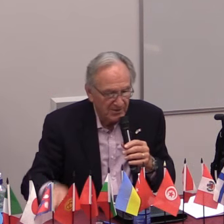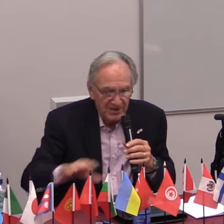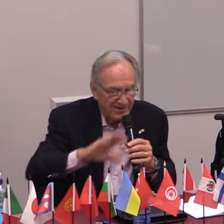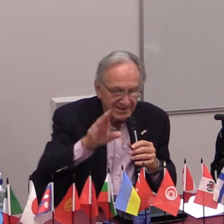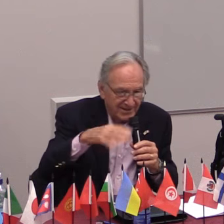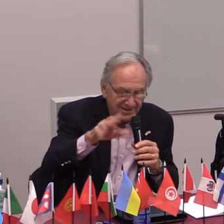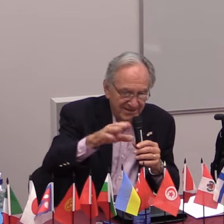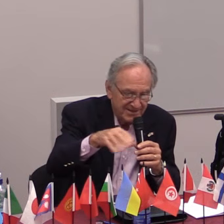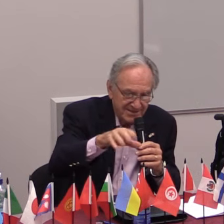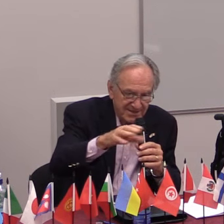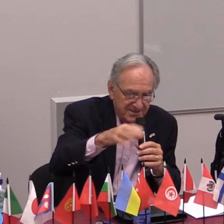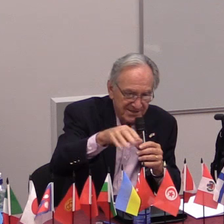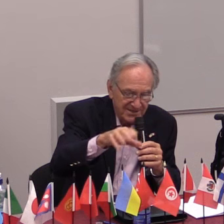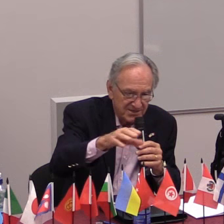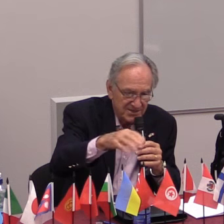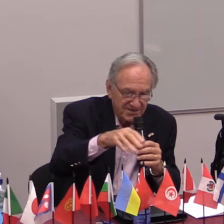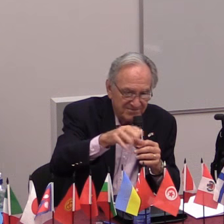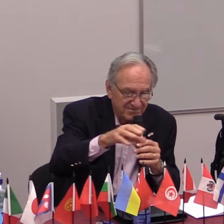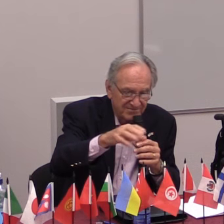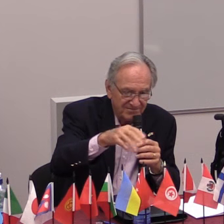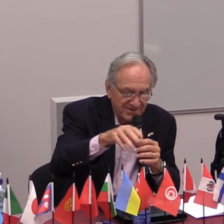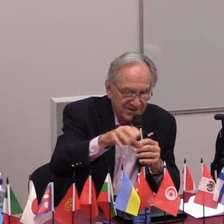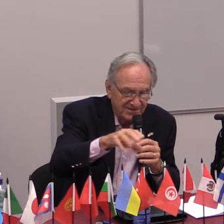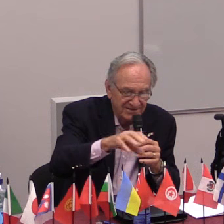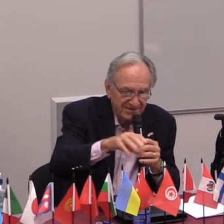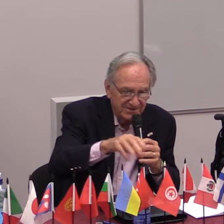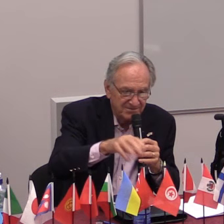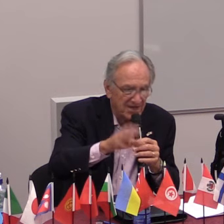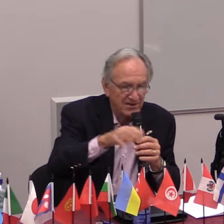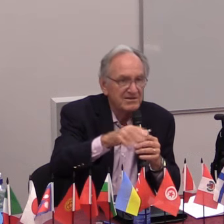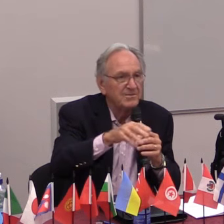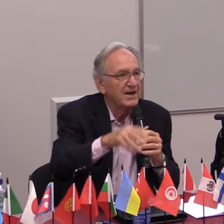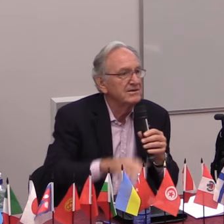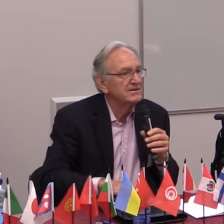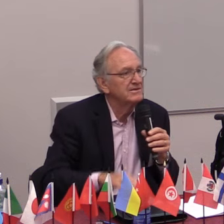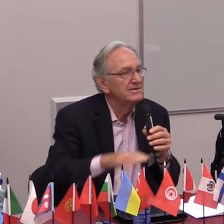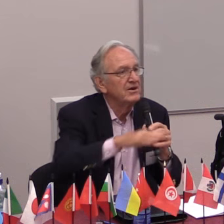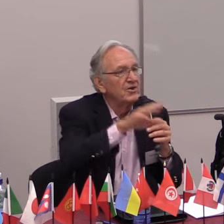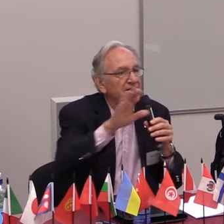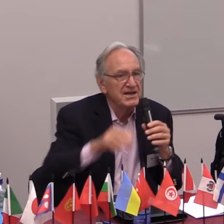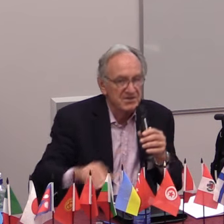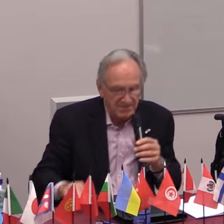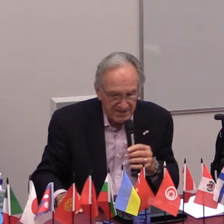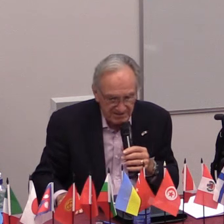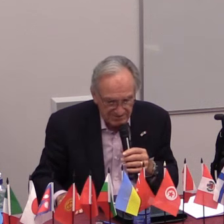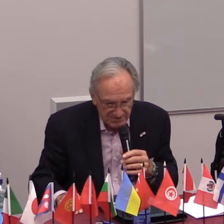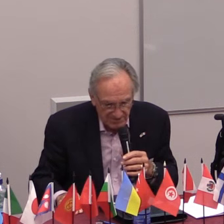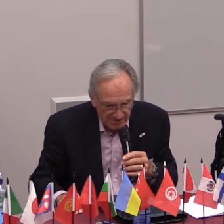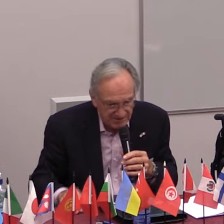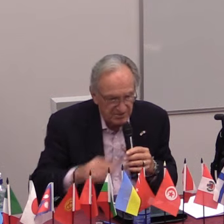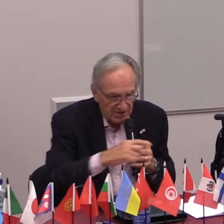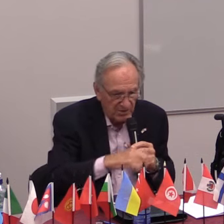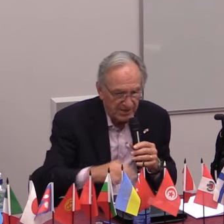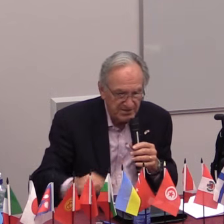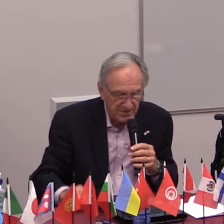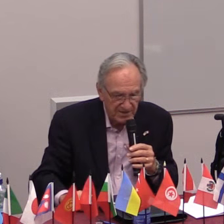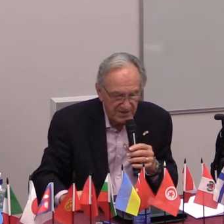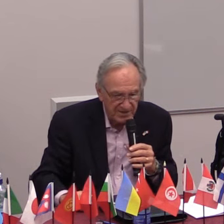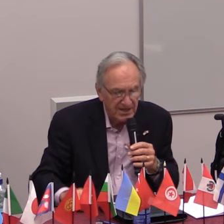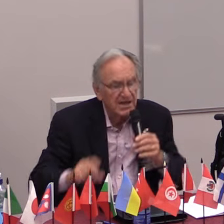So this is just myth about all the cases being blocked up, John Wodatch is right about that.